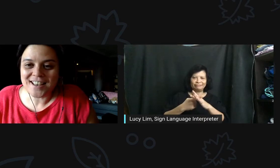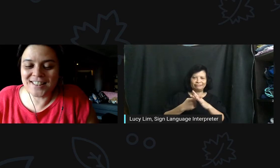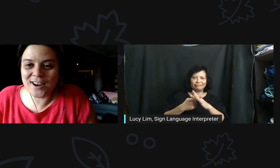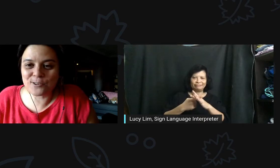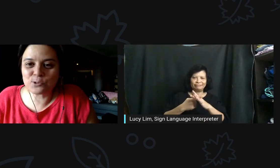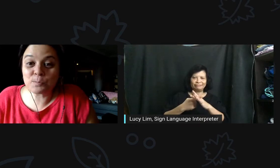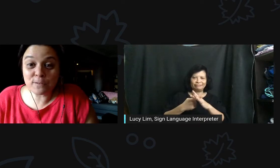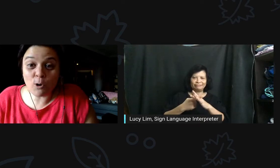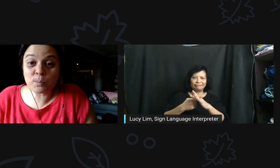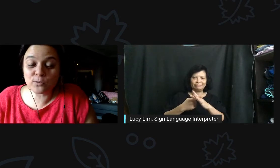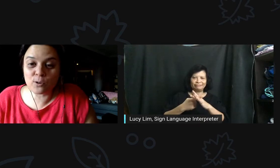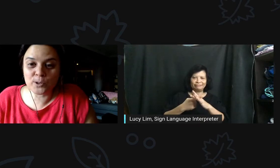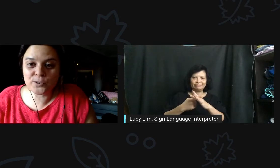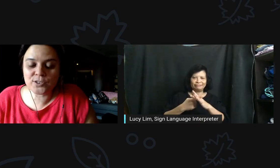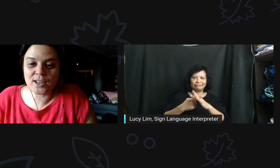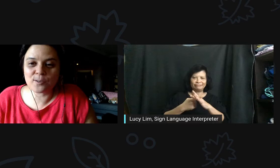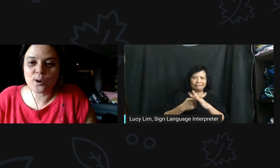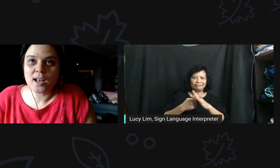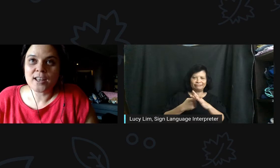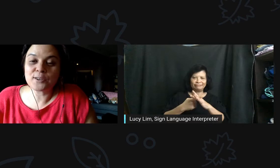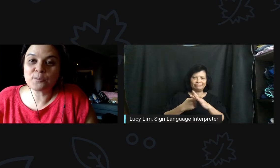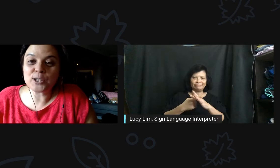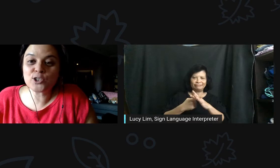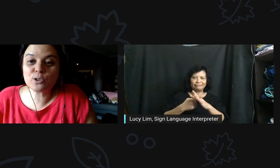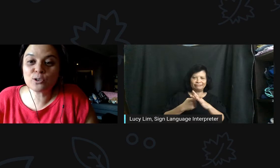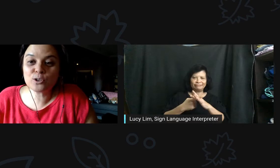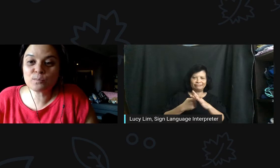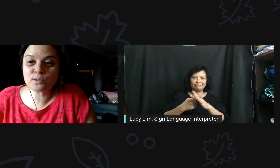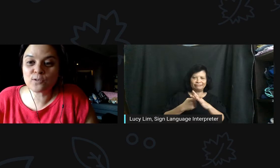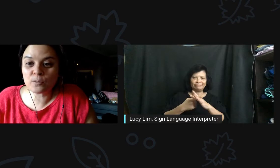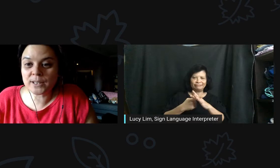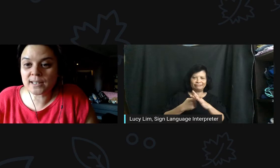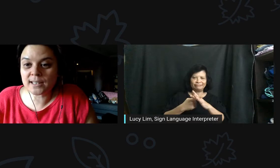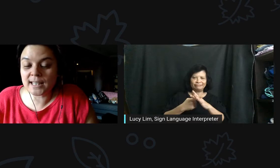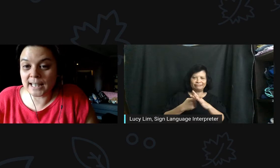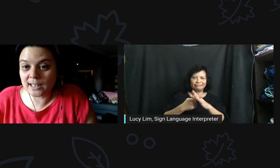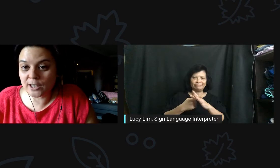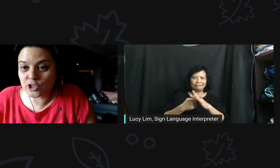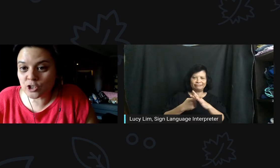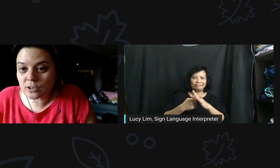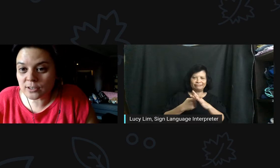There will be four performers. There will be two performances in English.